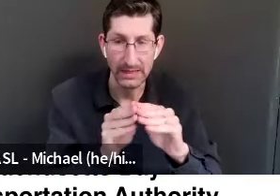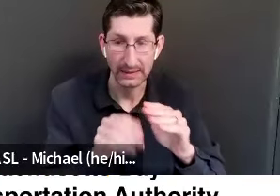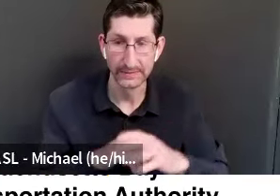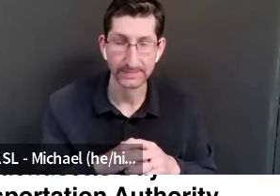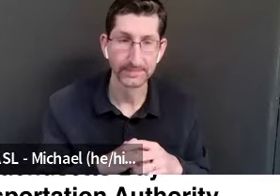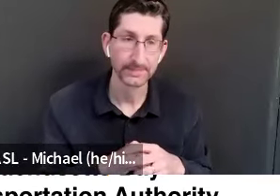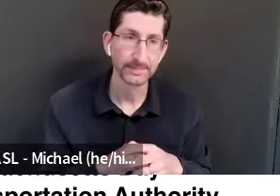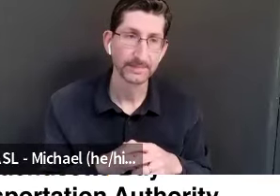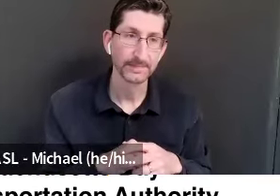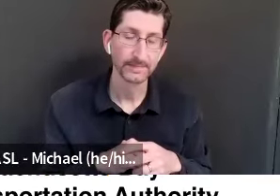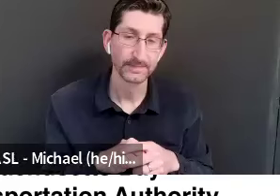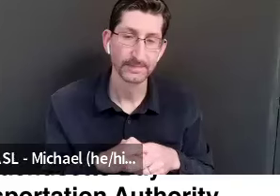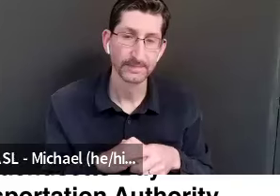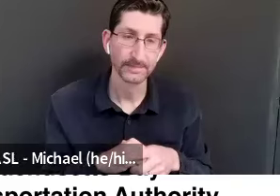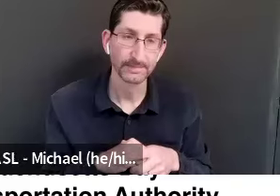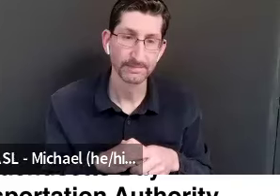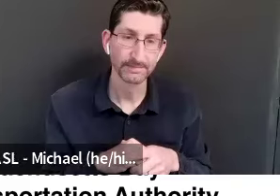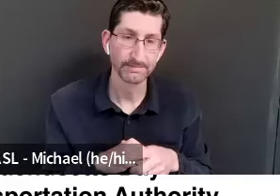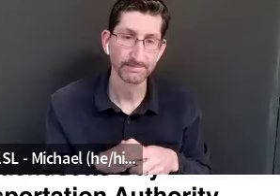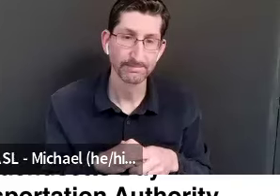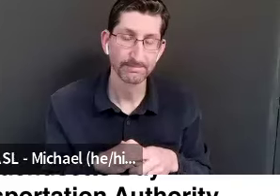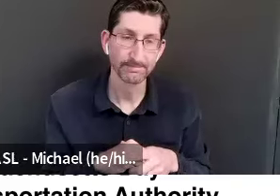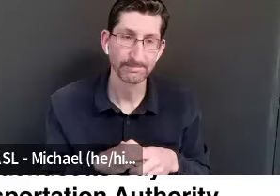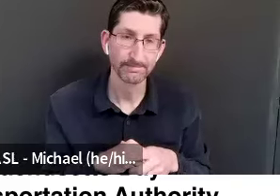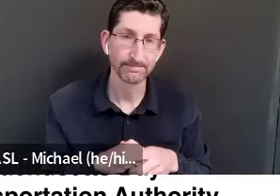RECORDED, TURN OFF THE CAMERA AND KEEP THE MICROPHONE MUTED OR